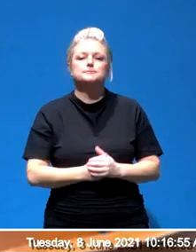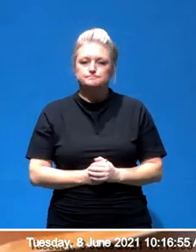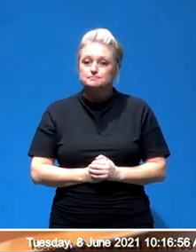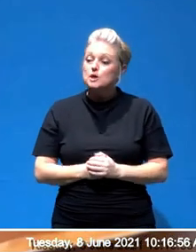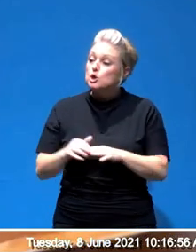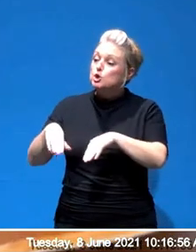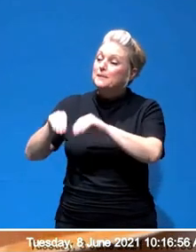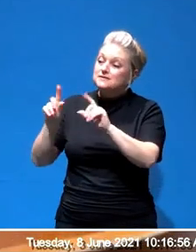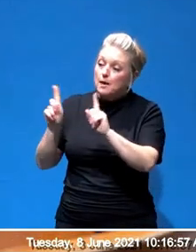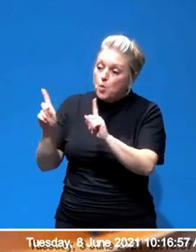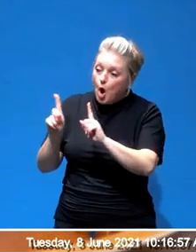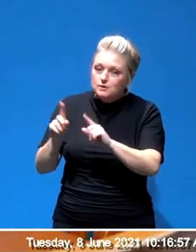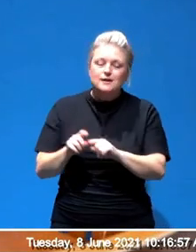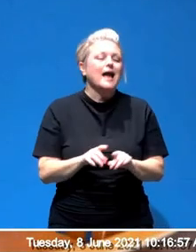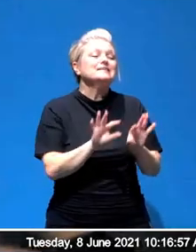Sticks. Excellent.